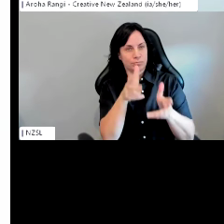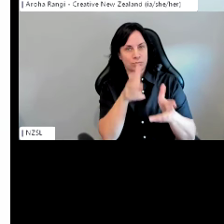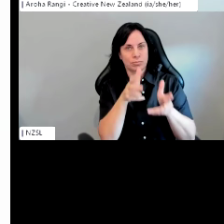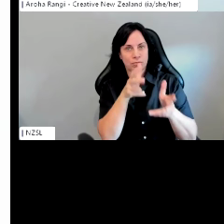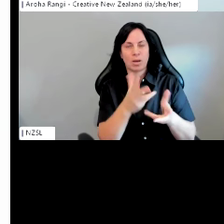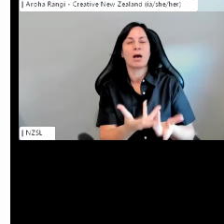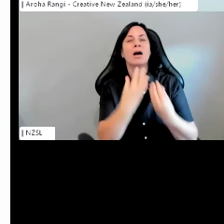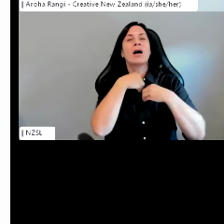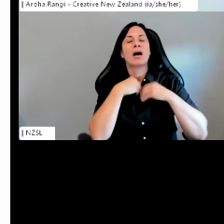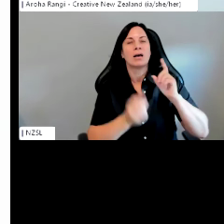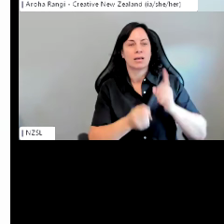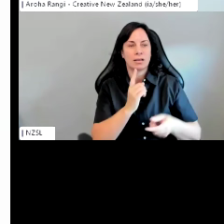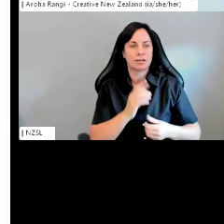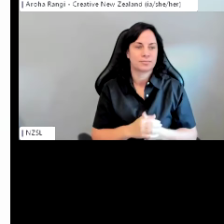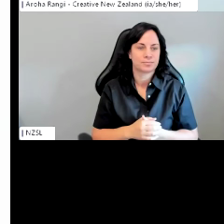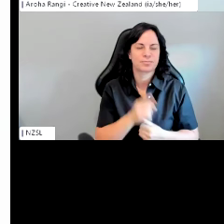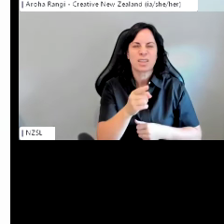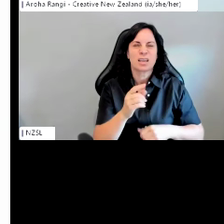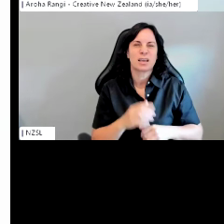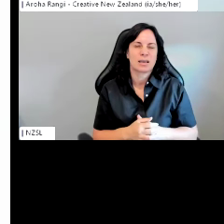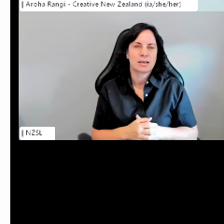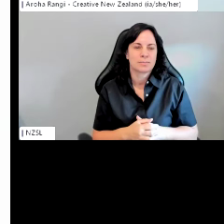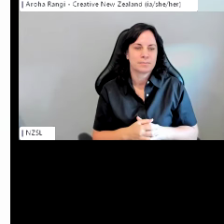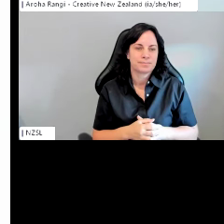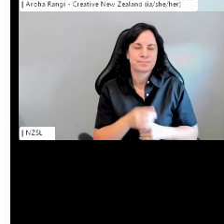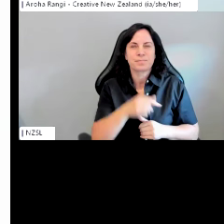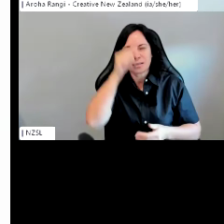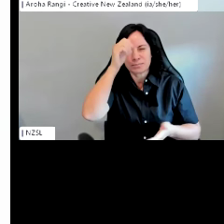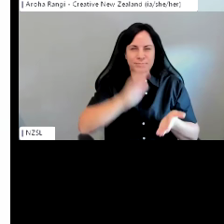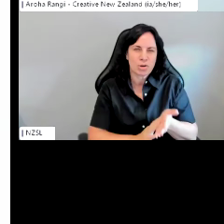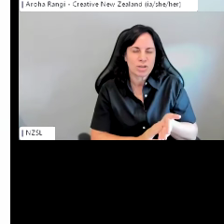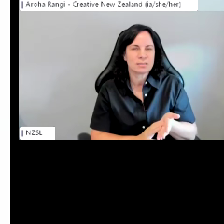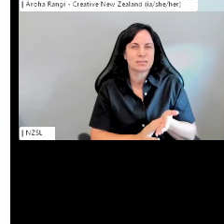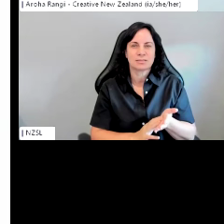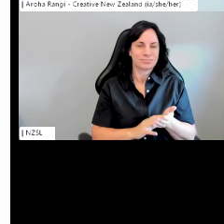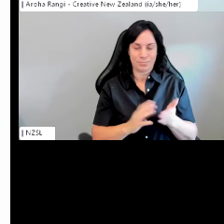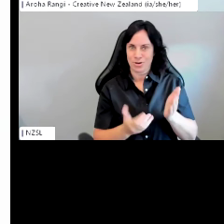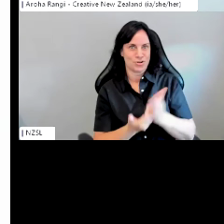be told that it's kind of unique and different and new and crazy and exciting and edgy and whatever.